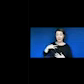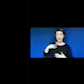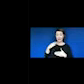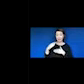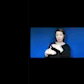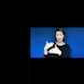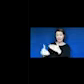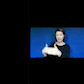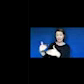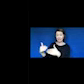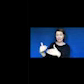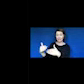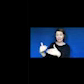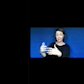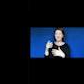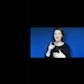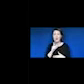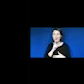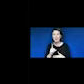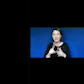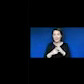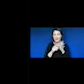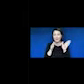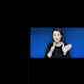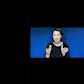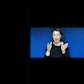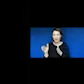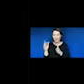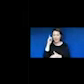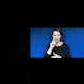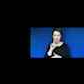that onboarding or preparing for the onboarding with human resources, I was working with the